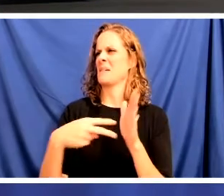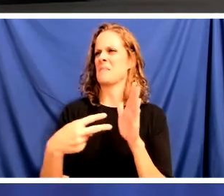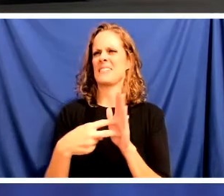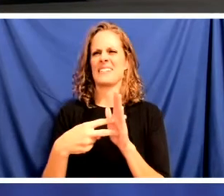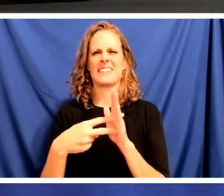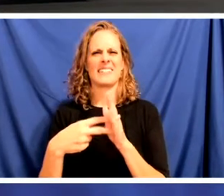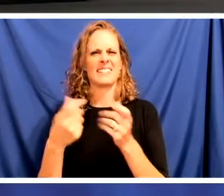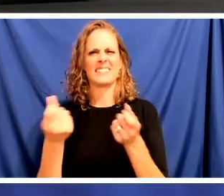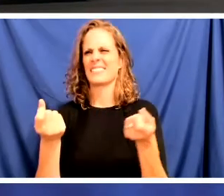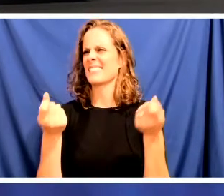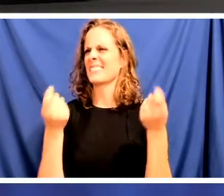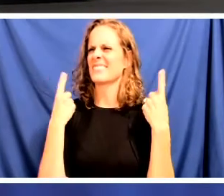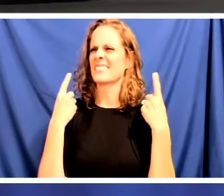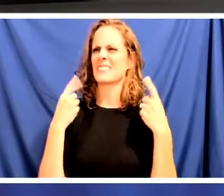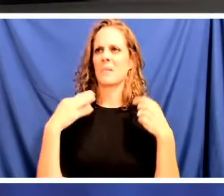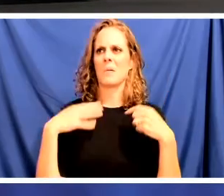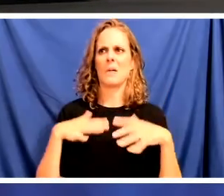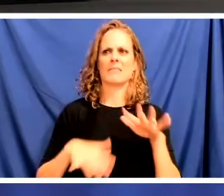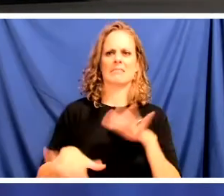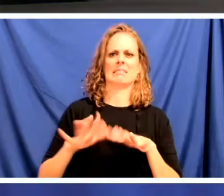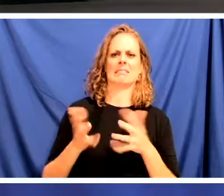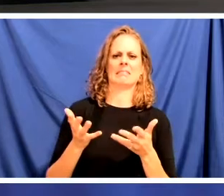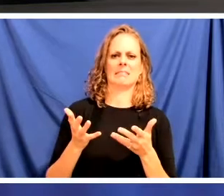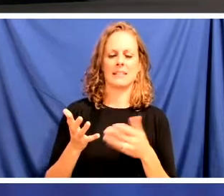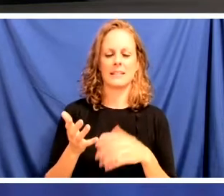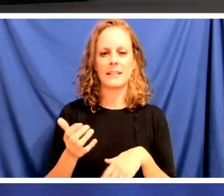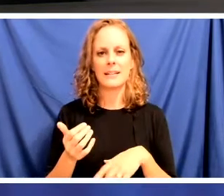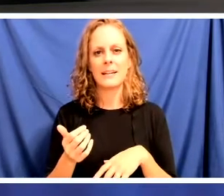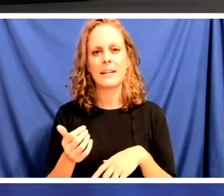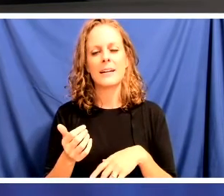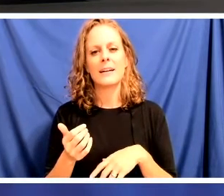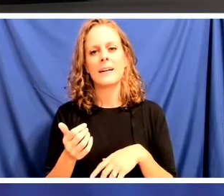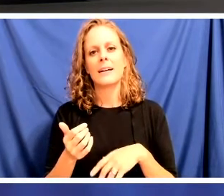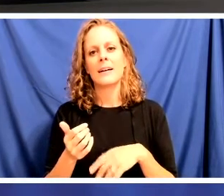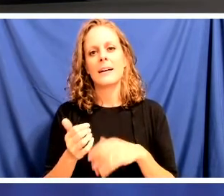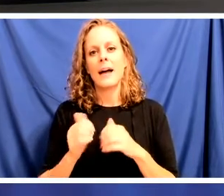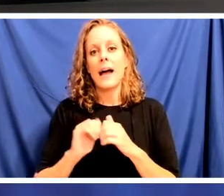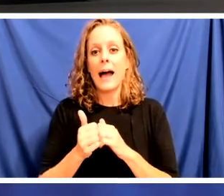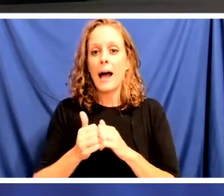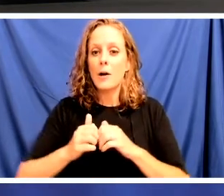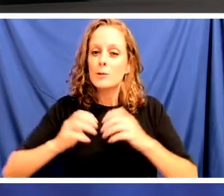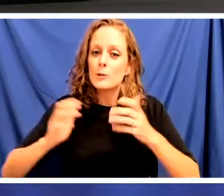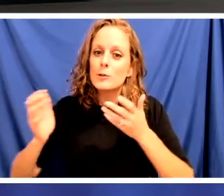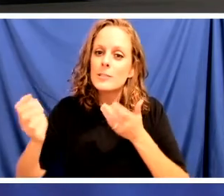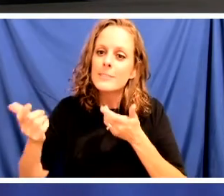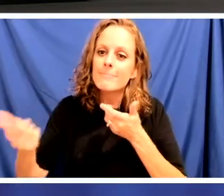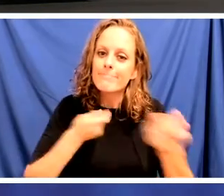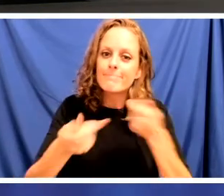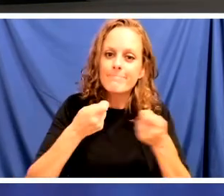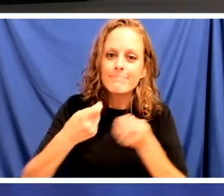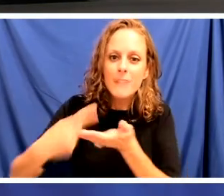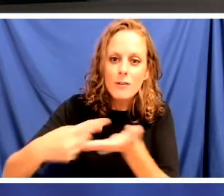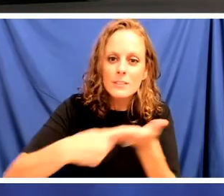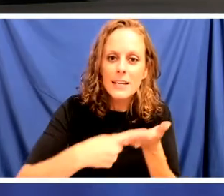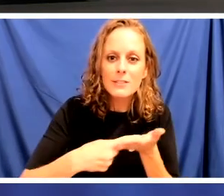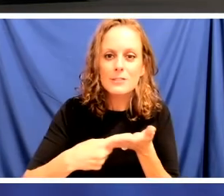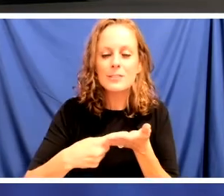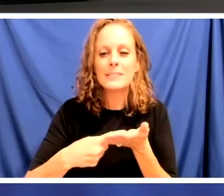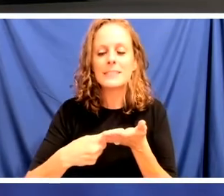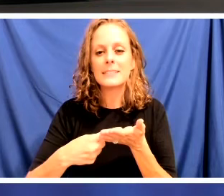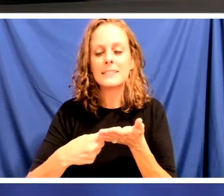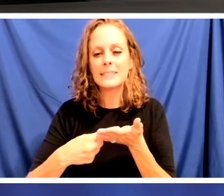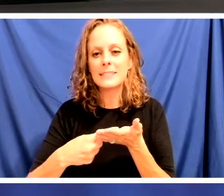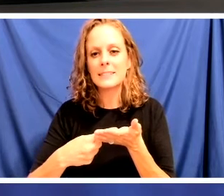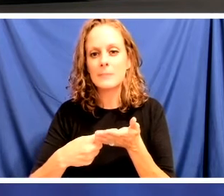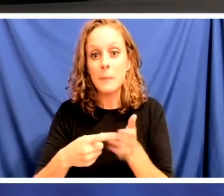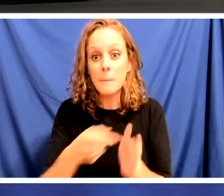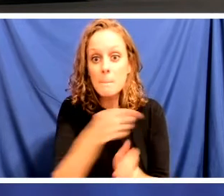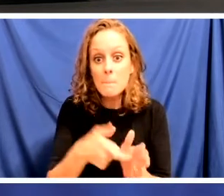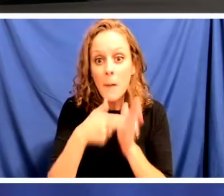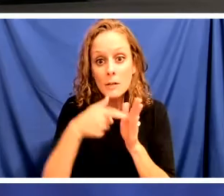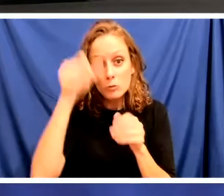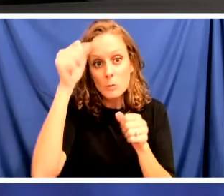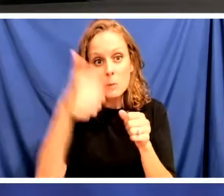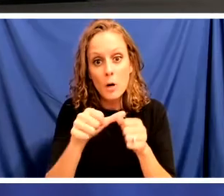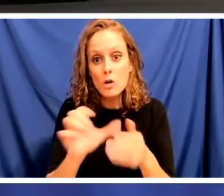So, in order to hopefully help facilitate some conversations we don't we don't expect everyone to remember all the criteria that that's for the board and for our demographers to do but.